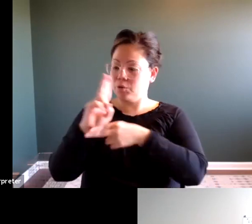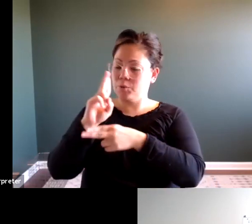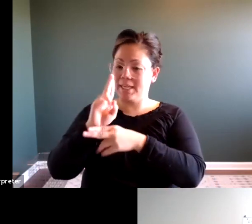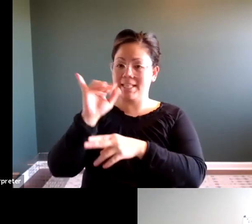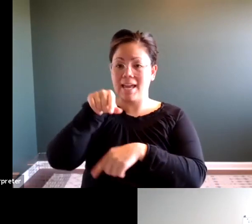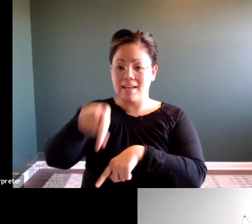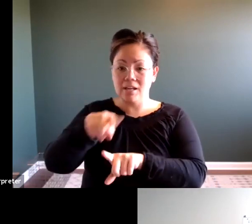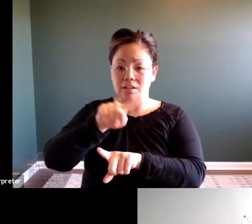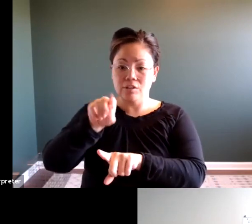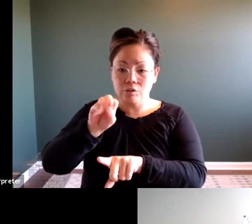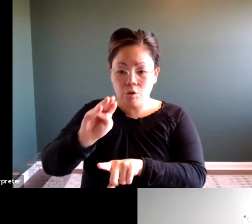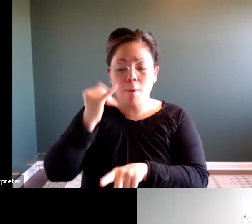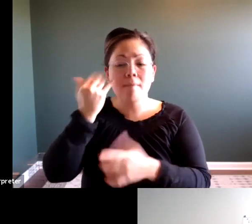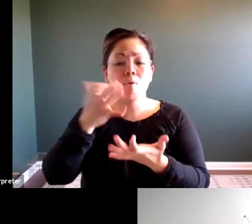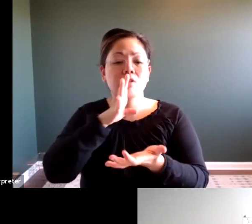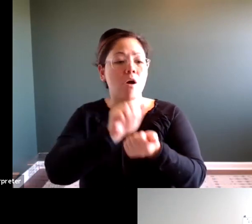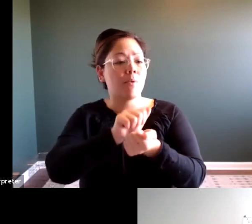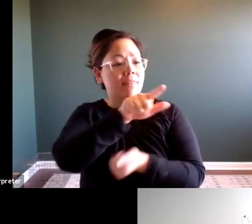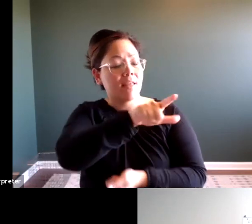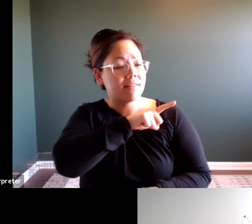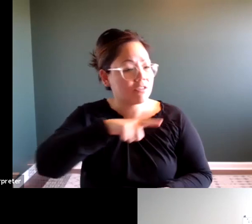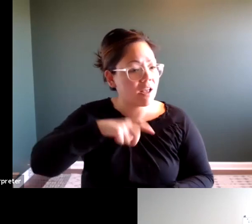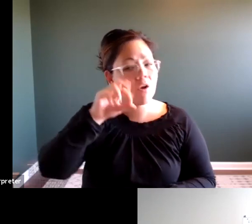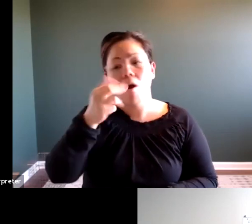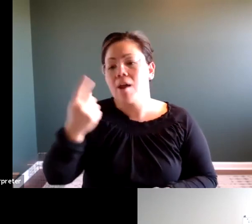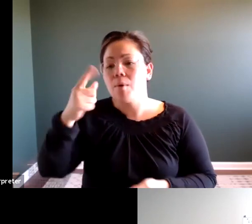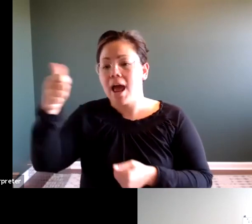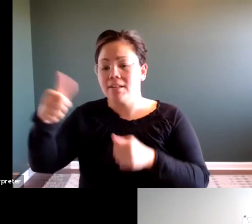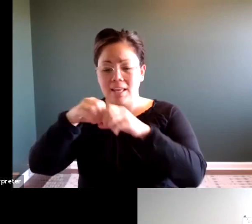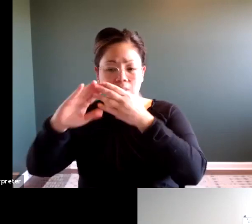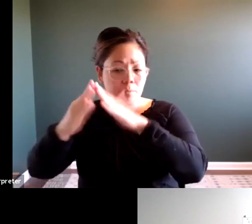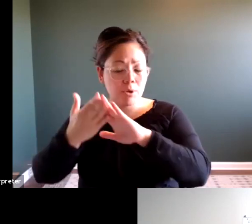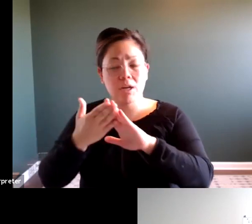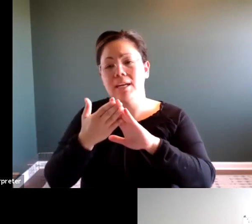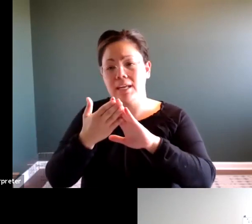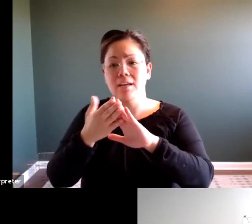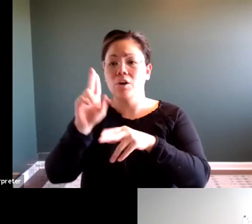if you're wanting to talk to your legislator or anybody else in the community that you can utilize